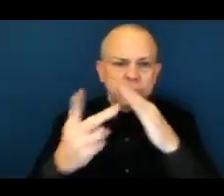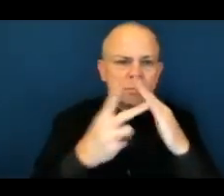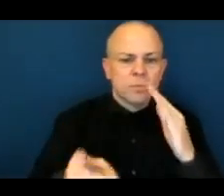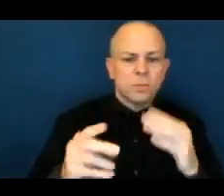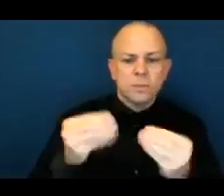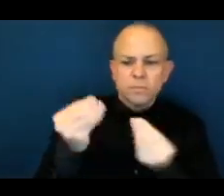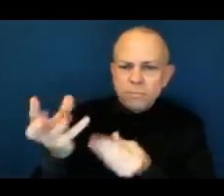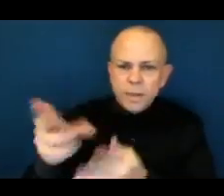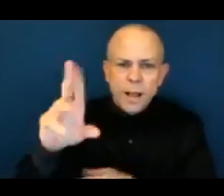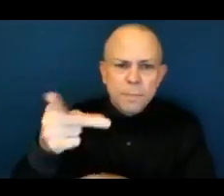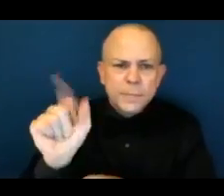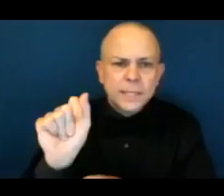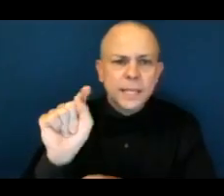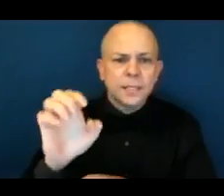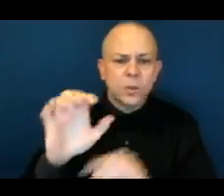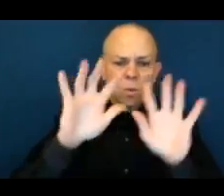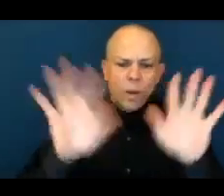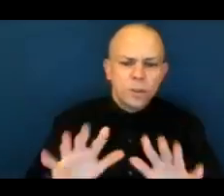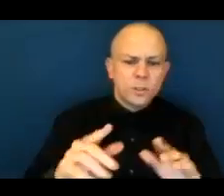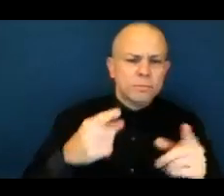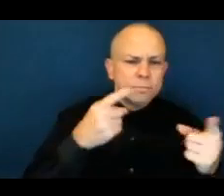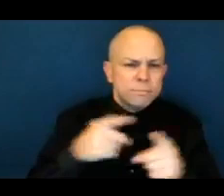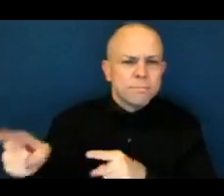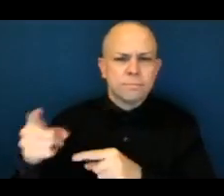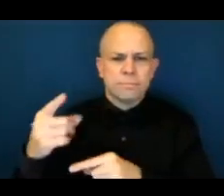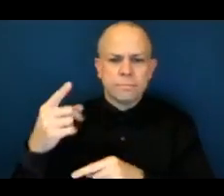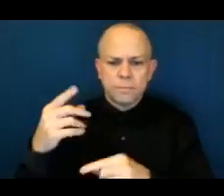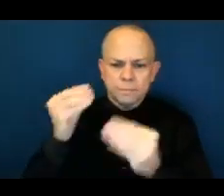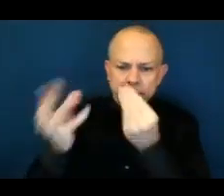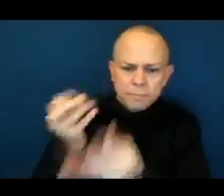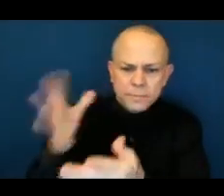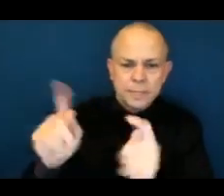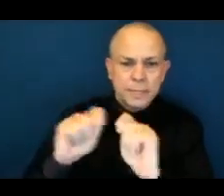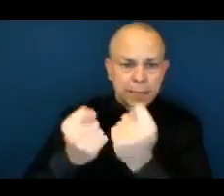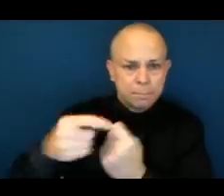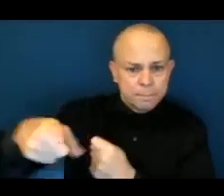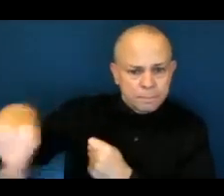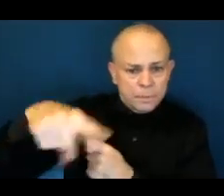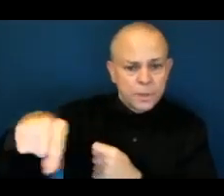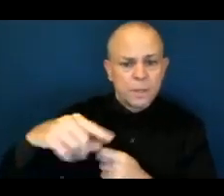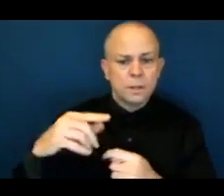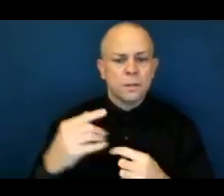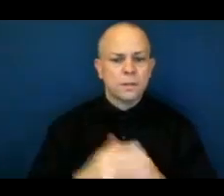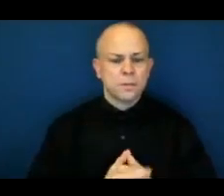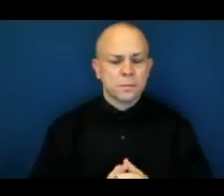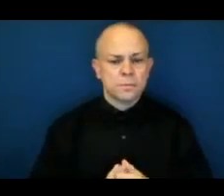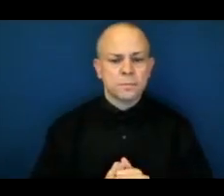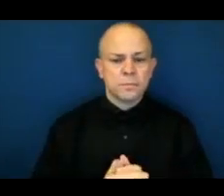tactical decisions so the fire area received uh almost